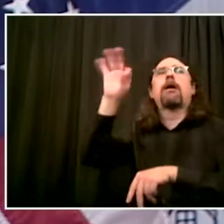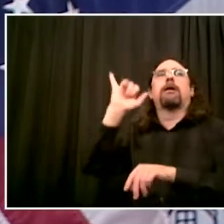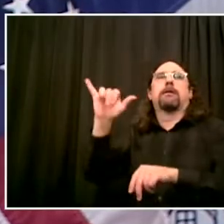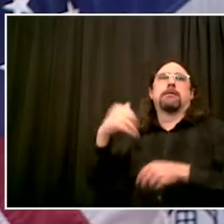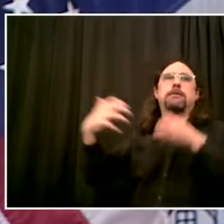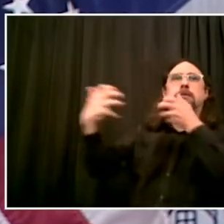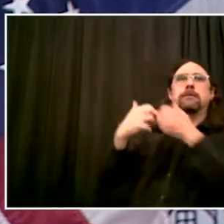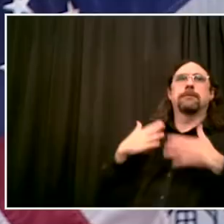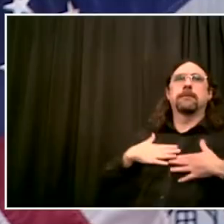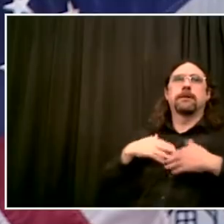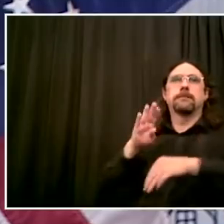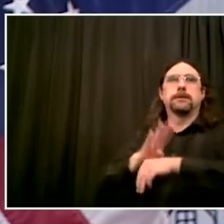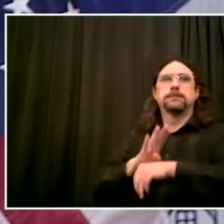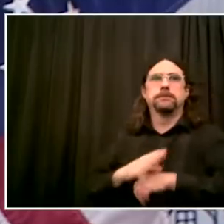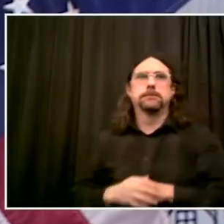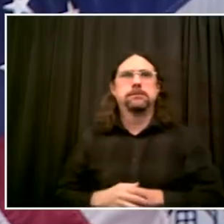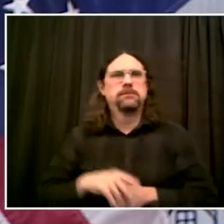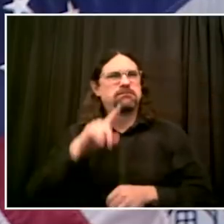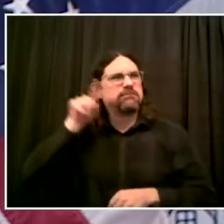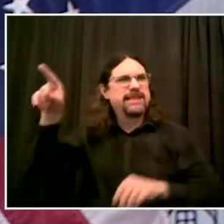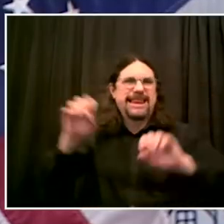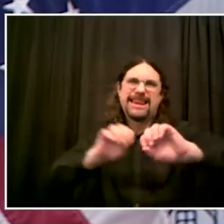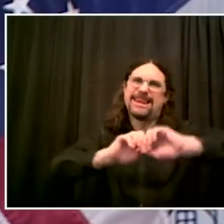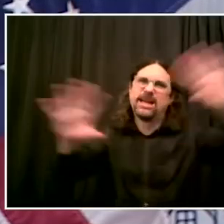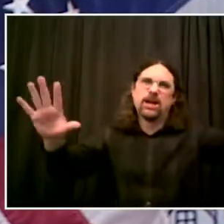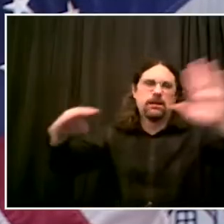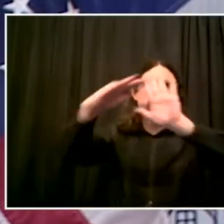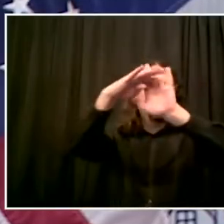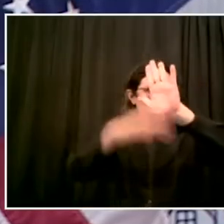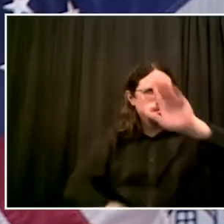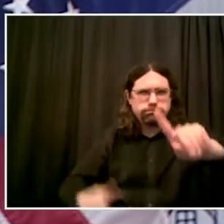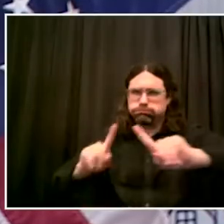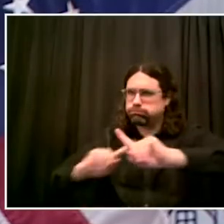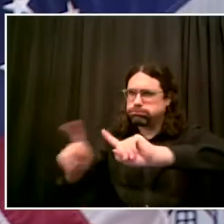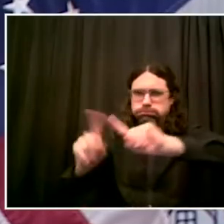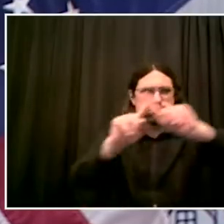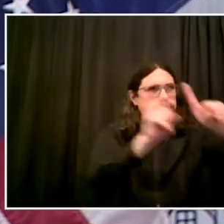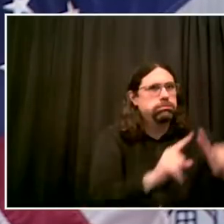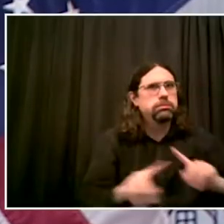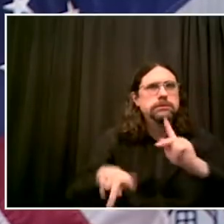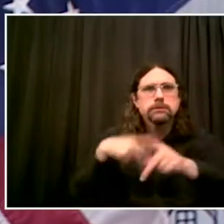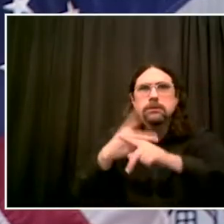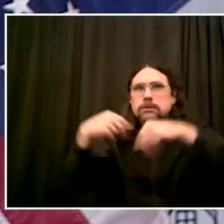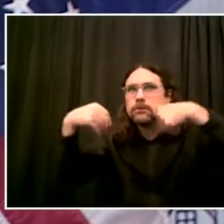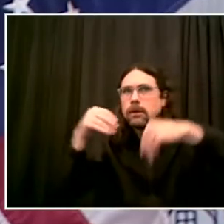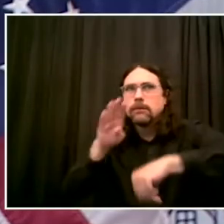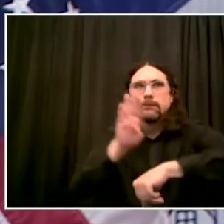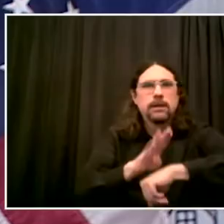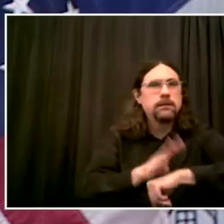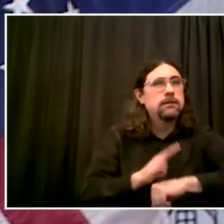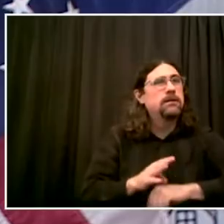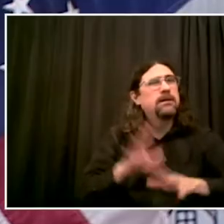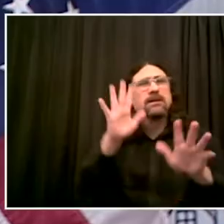THE OWNERS OF SOME OF THE BUSINESS BIGGEST BUSINESSES IN NEW YORK.